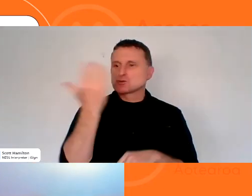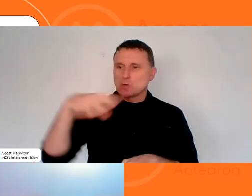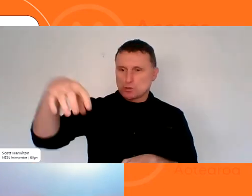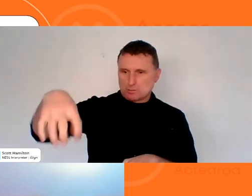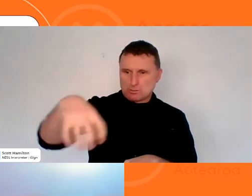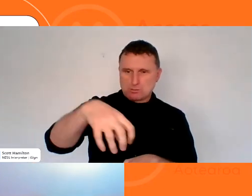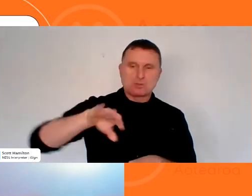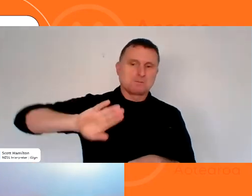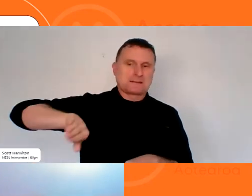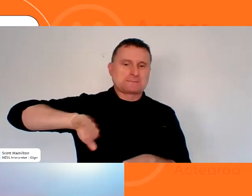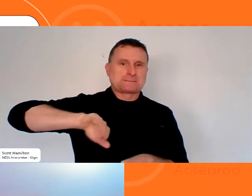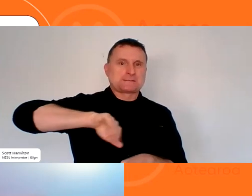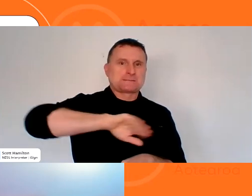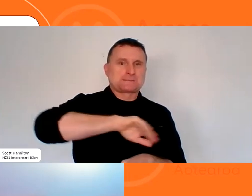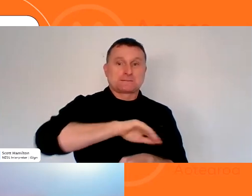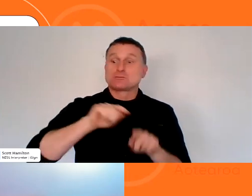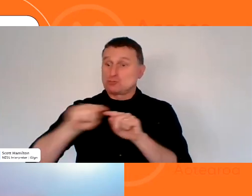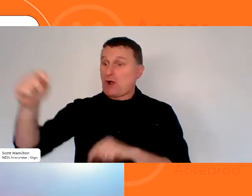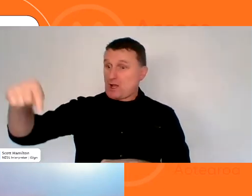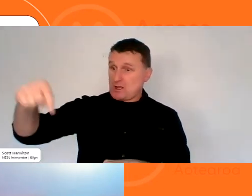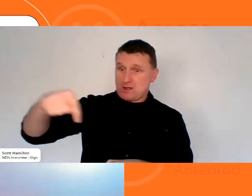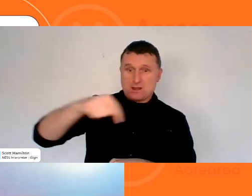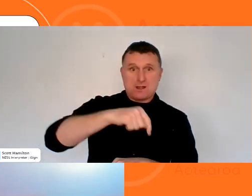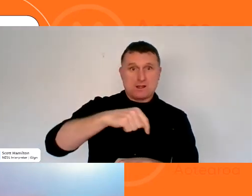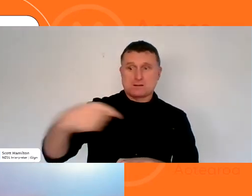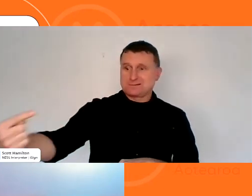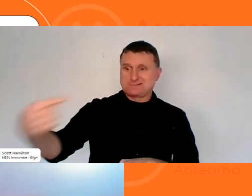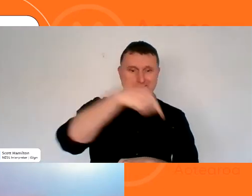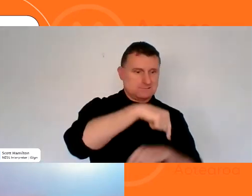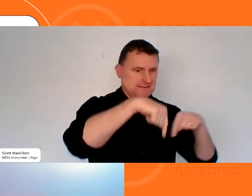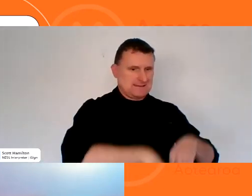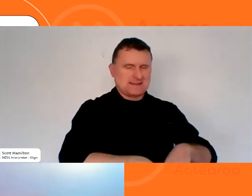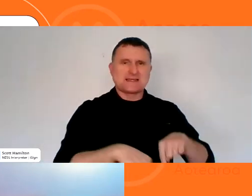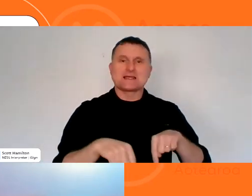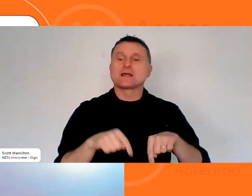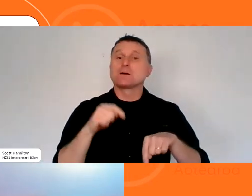one of those other eight schools. Her young son was autistic and